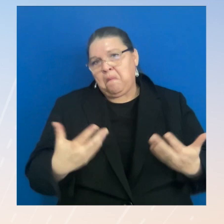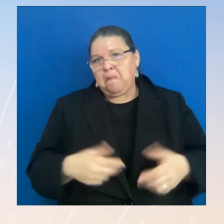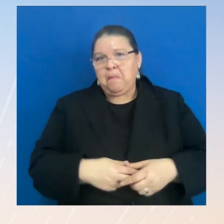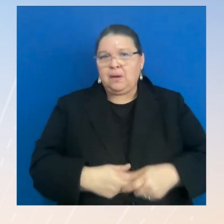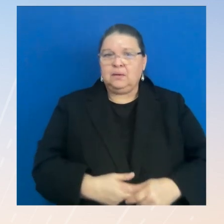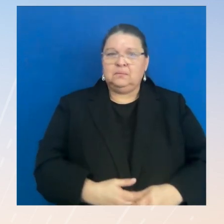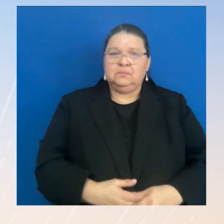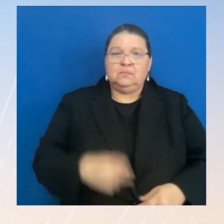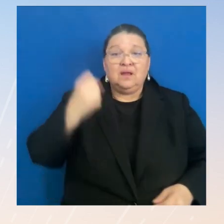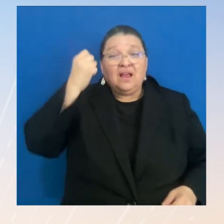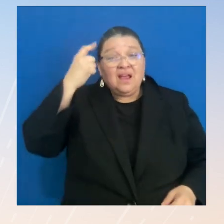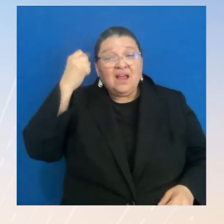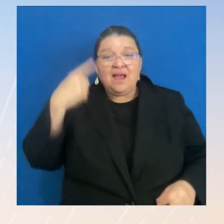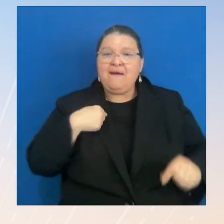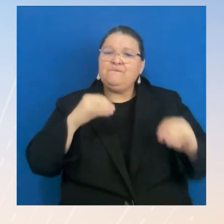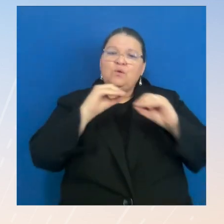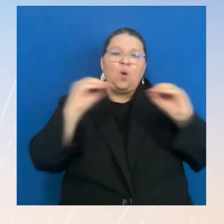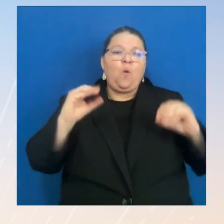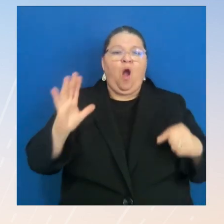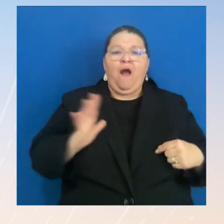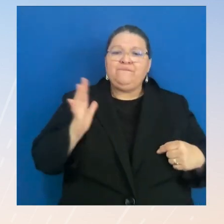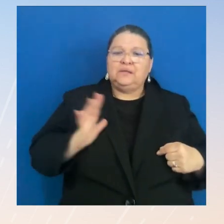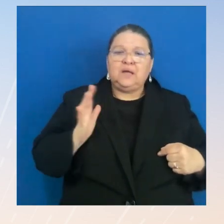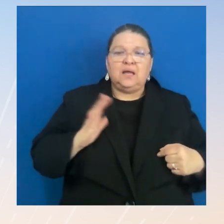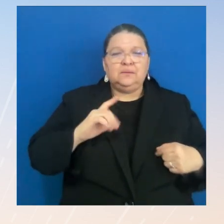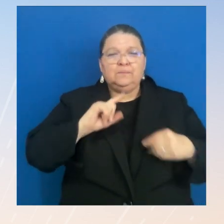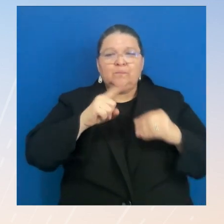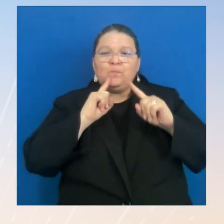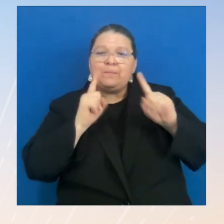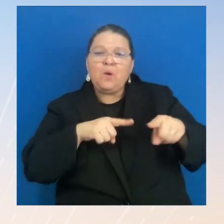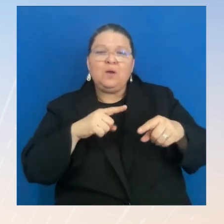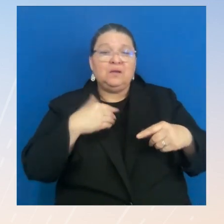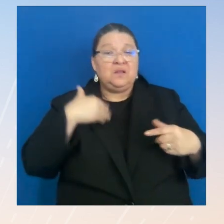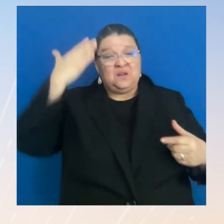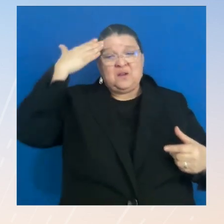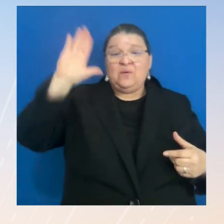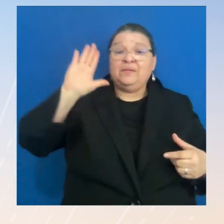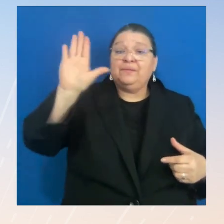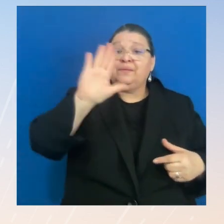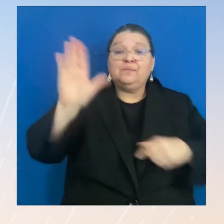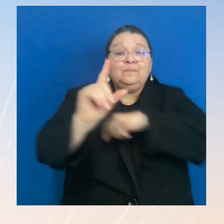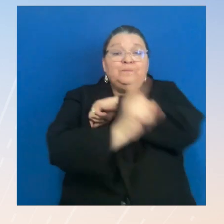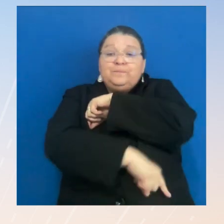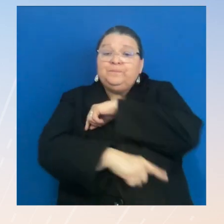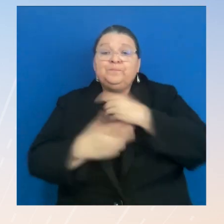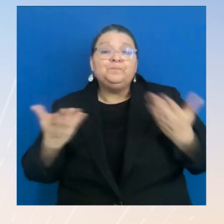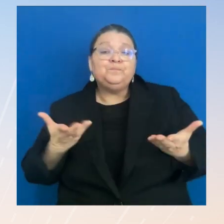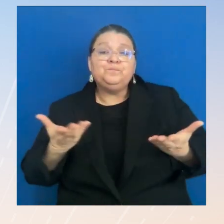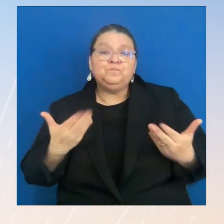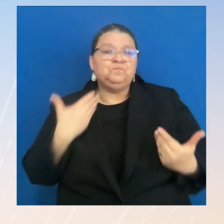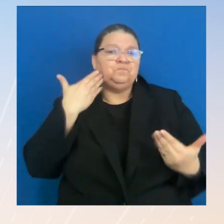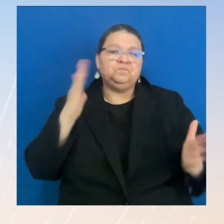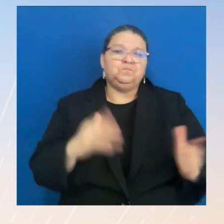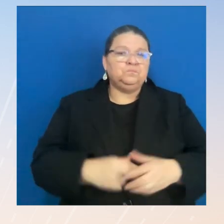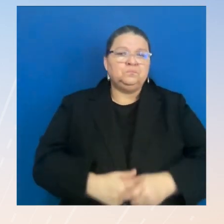I don't know how their sanctioning process works; I only know how our sanctioning process works. But it relates to the impact typically on bank accounts